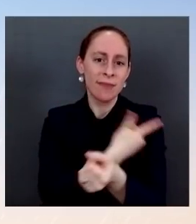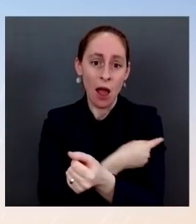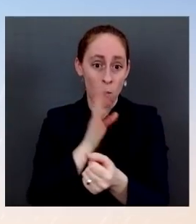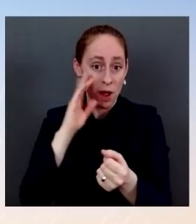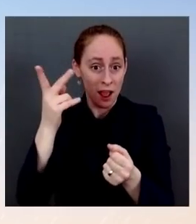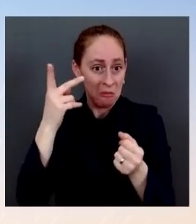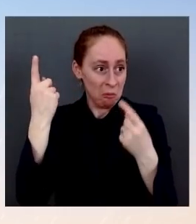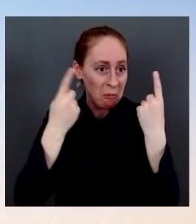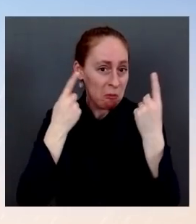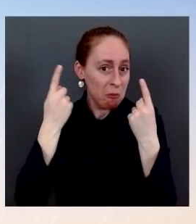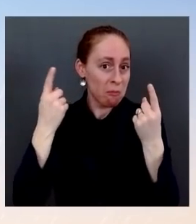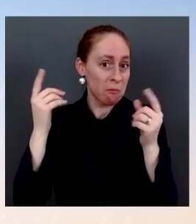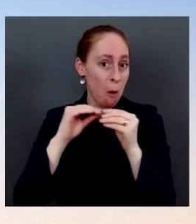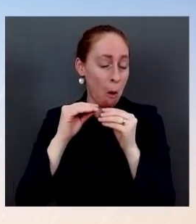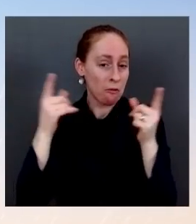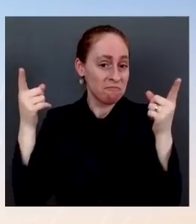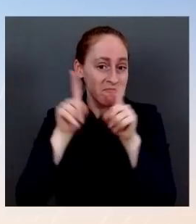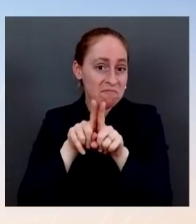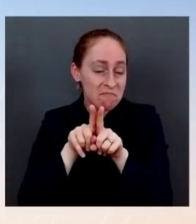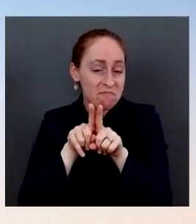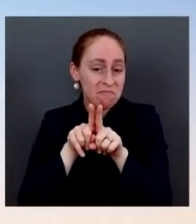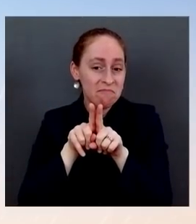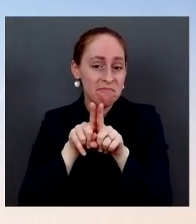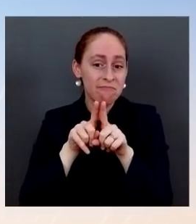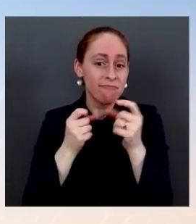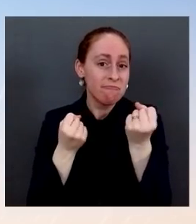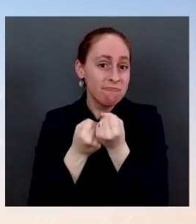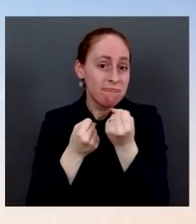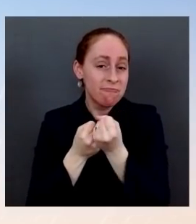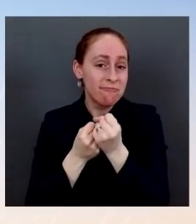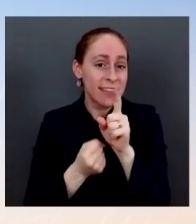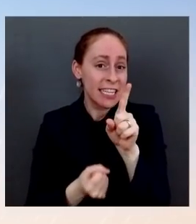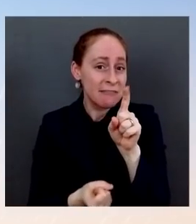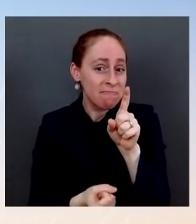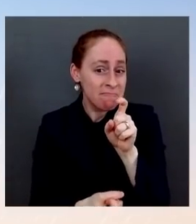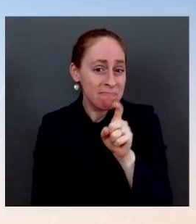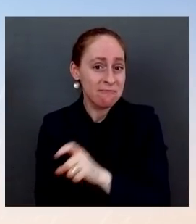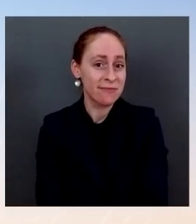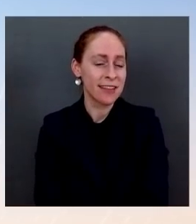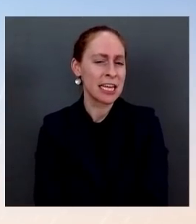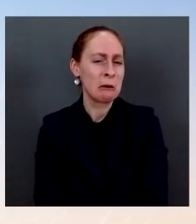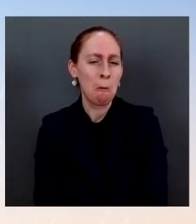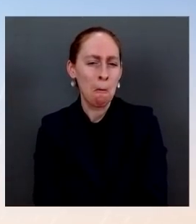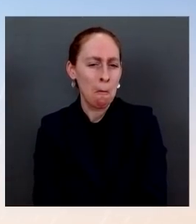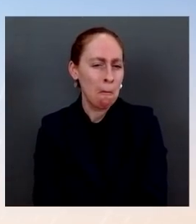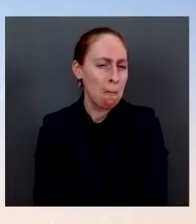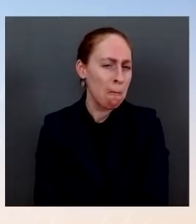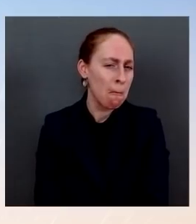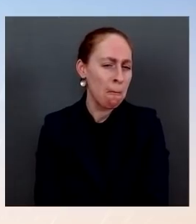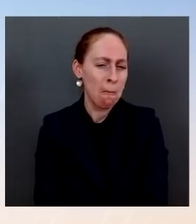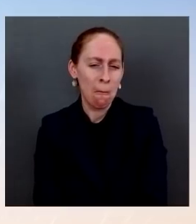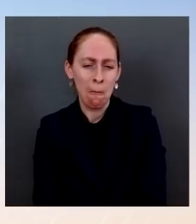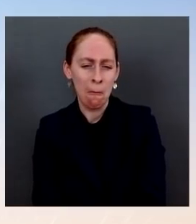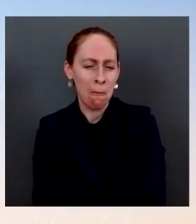about the efficacy of vaccines, of getting boosted -- which he recently did, of course -- is a good thing. Right?